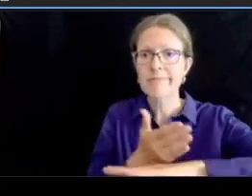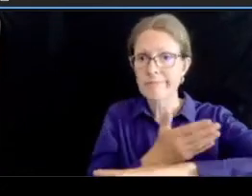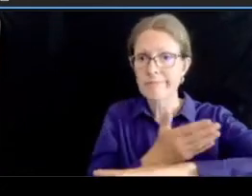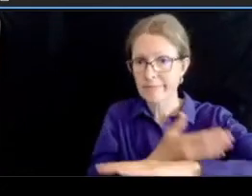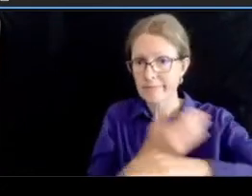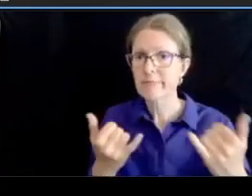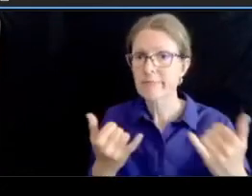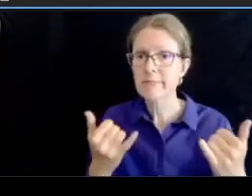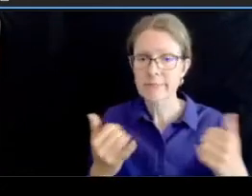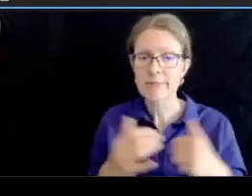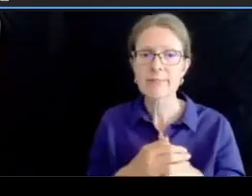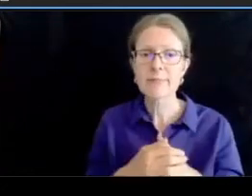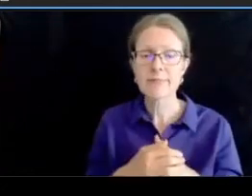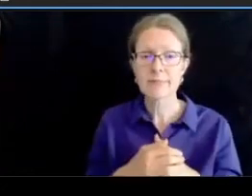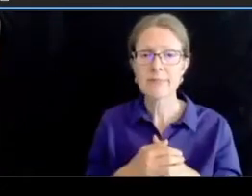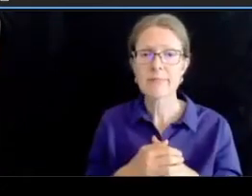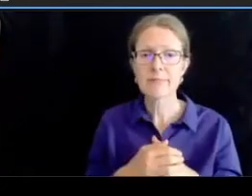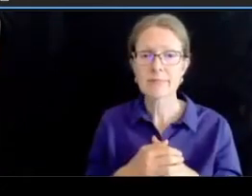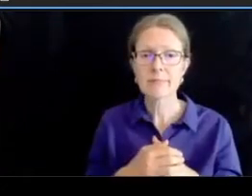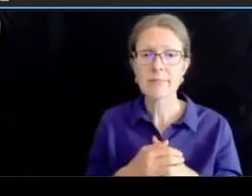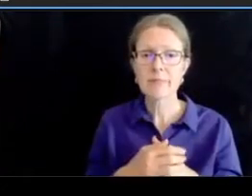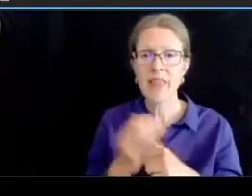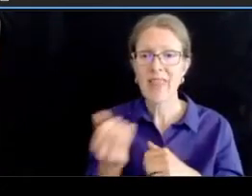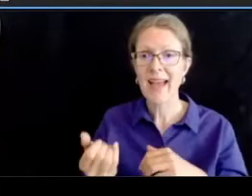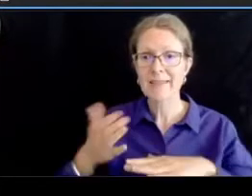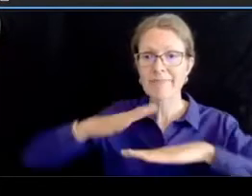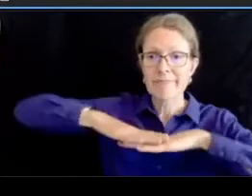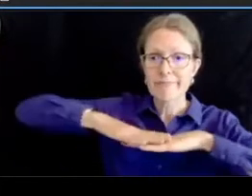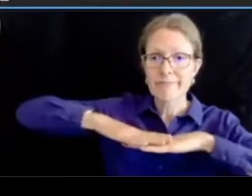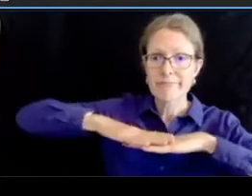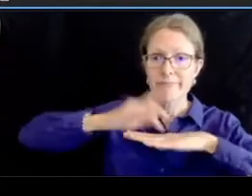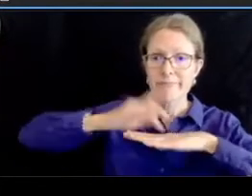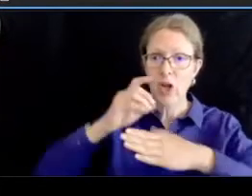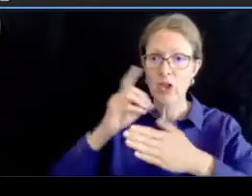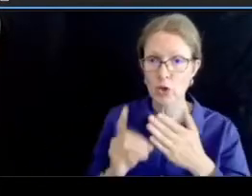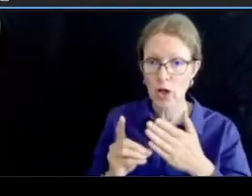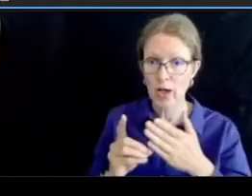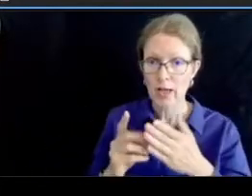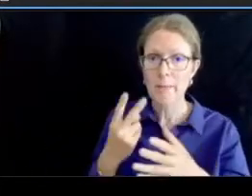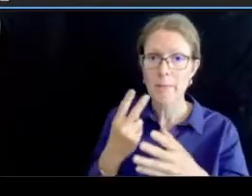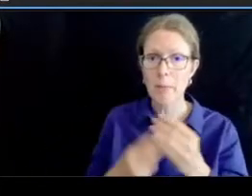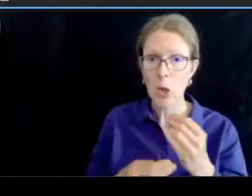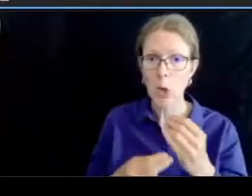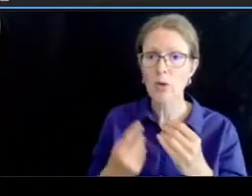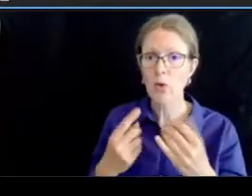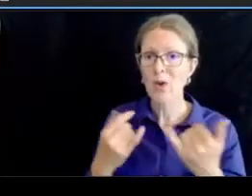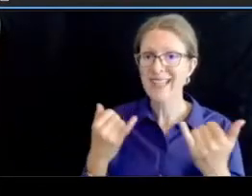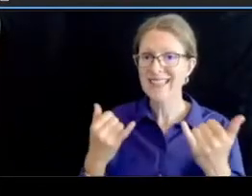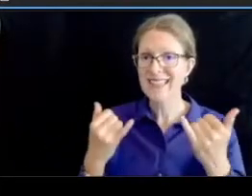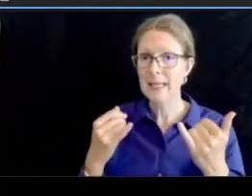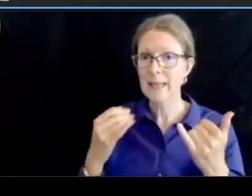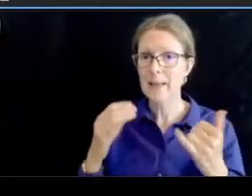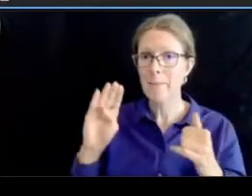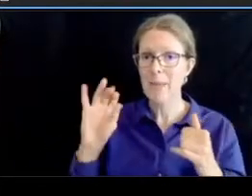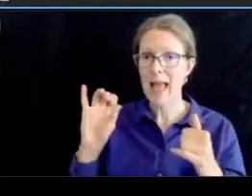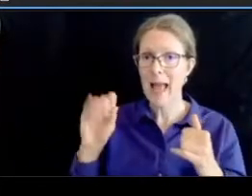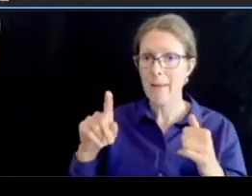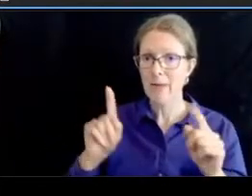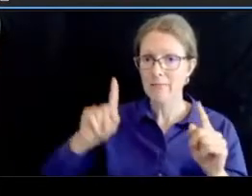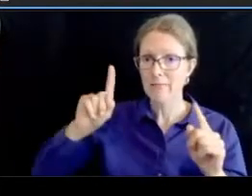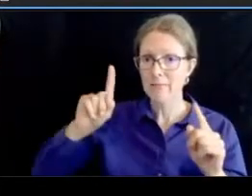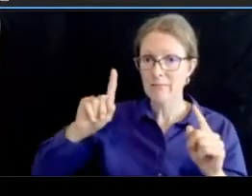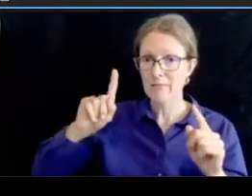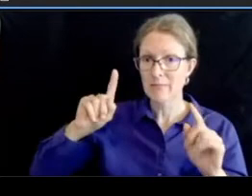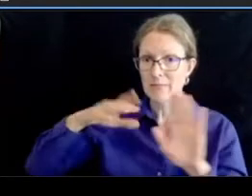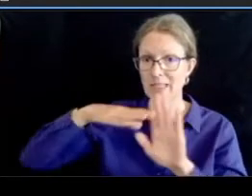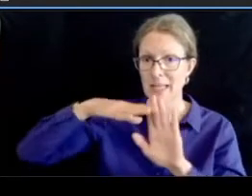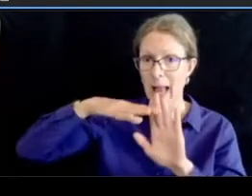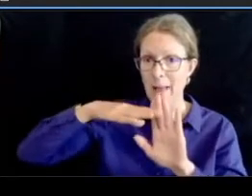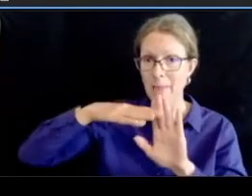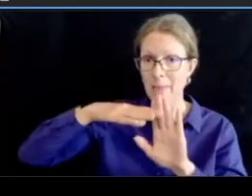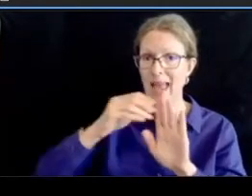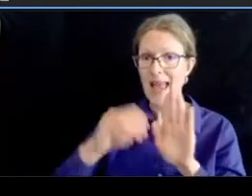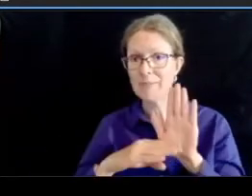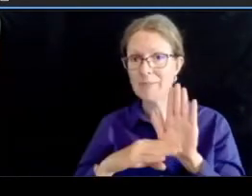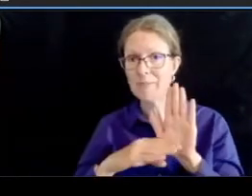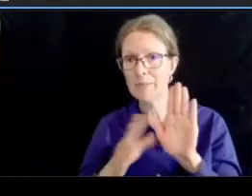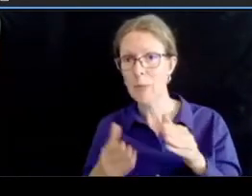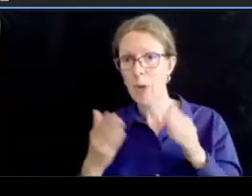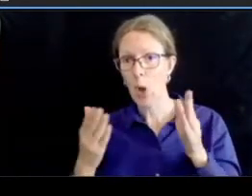both in the existing map up above and the and the proposed in the uh concept there's a a hawk signal